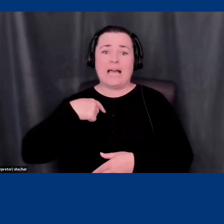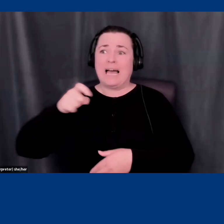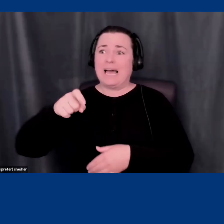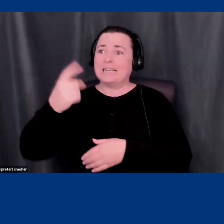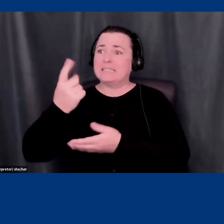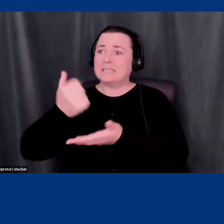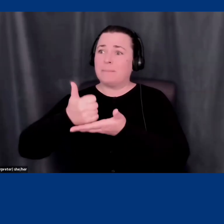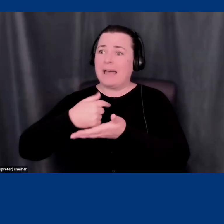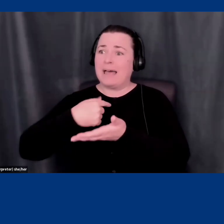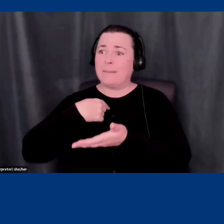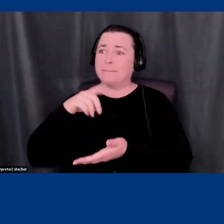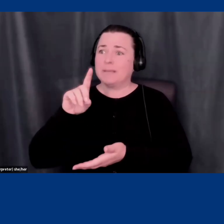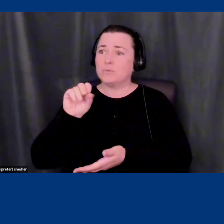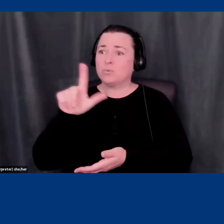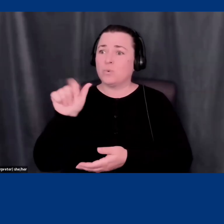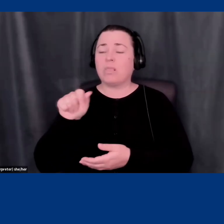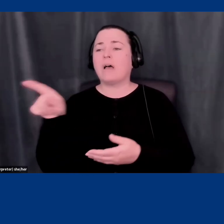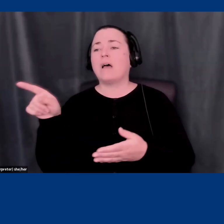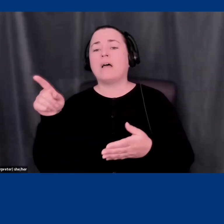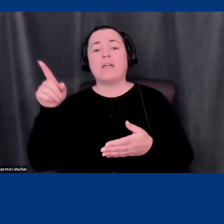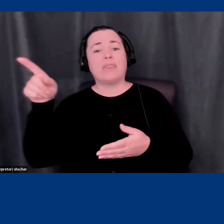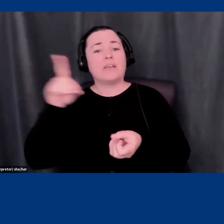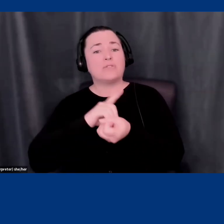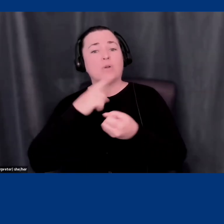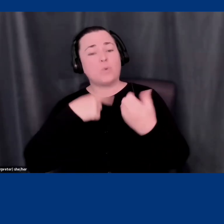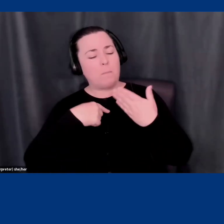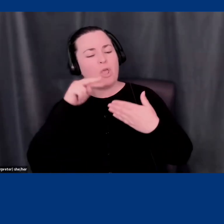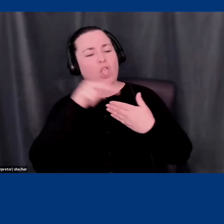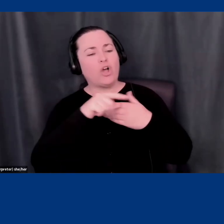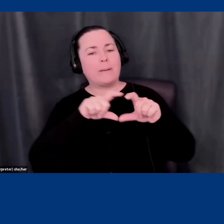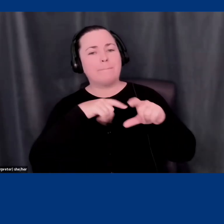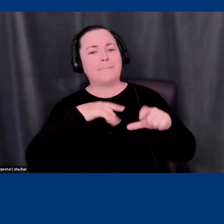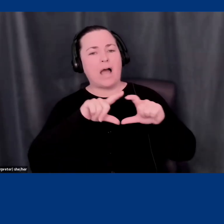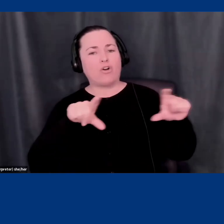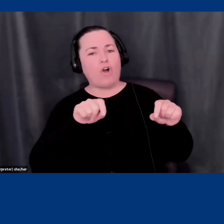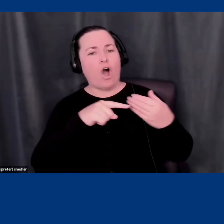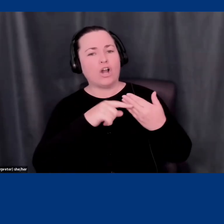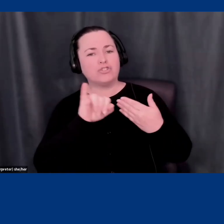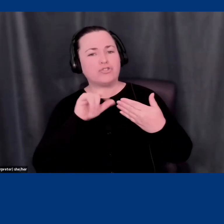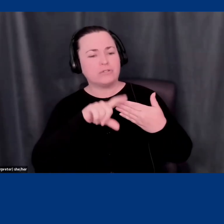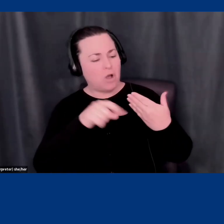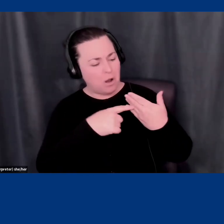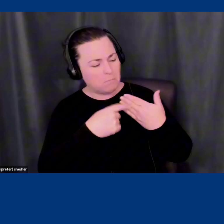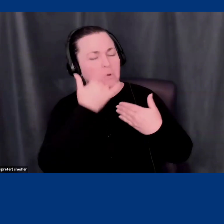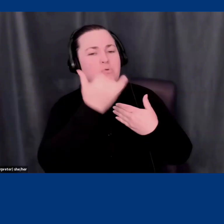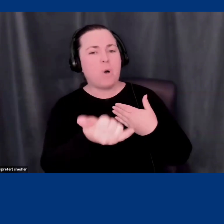on the back of my car and to call. And they gave me a list of people to go from. I called one of the people